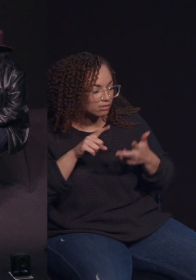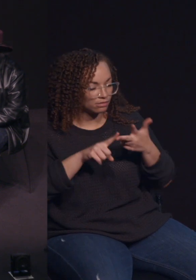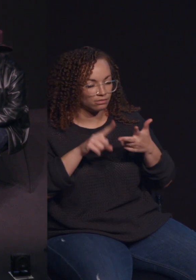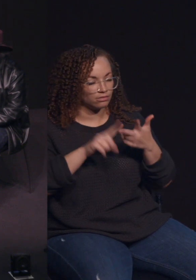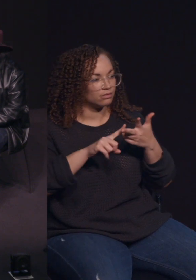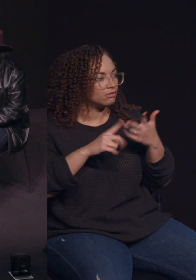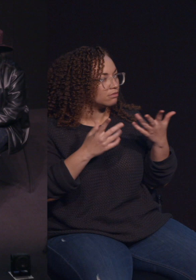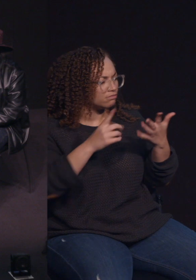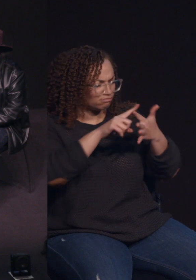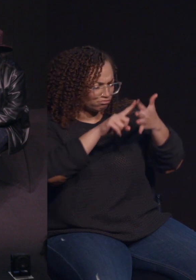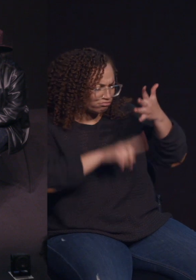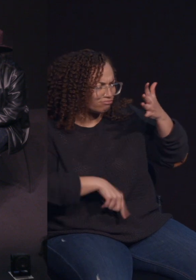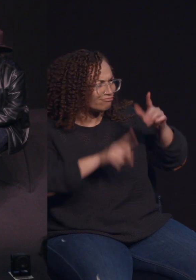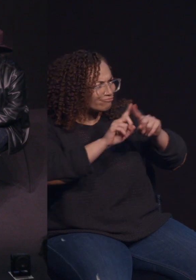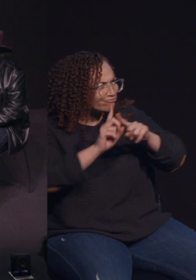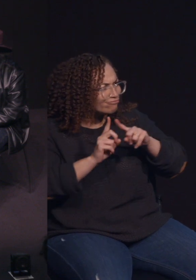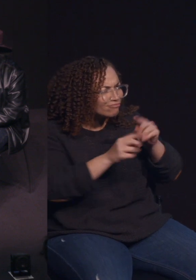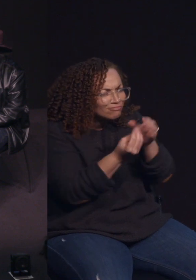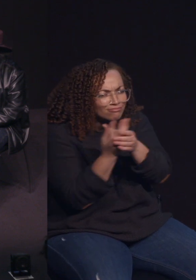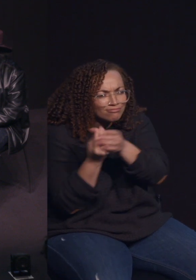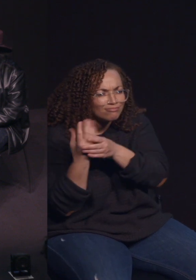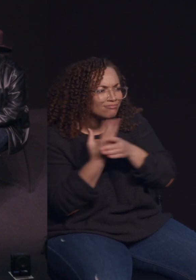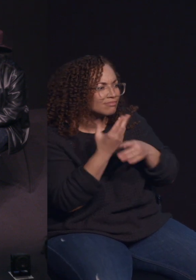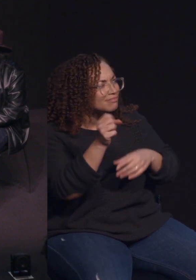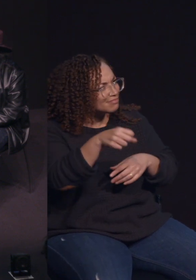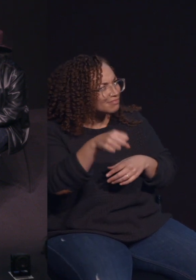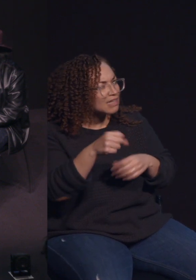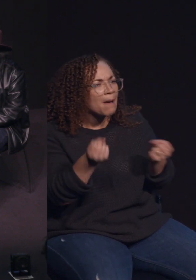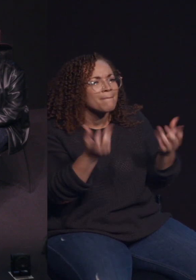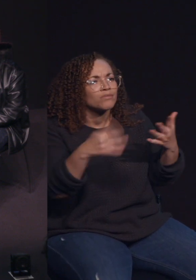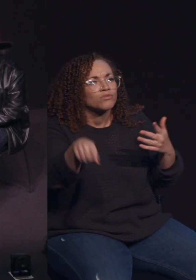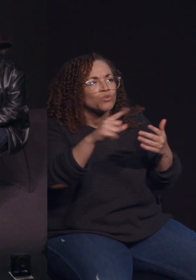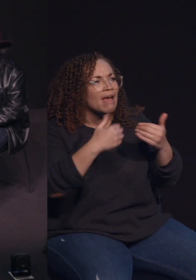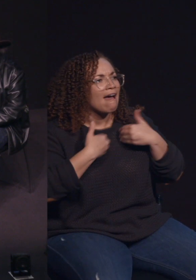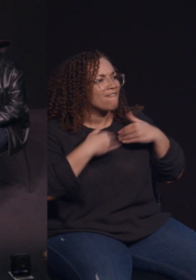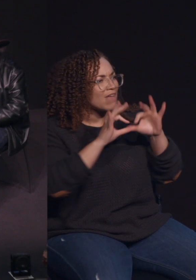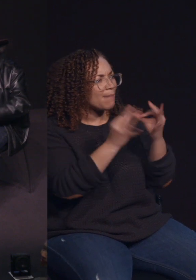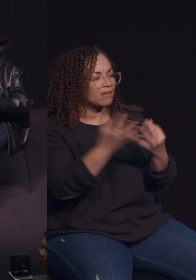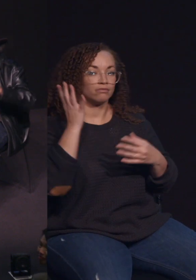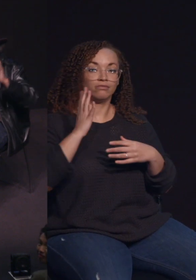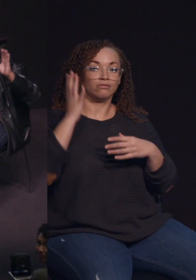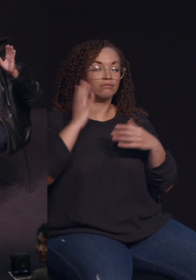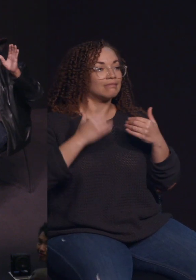how many people in the audience had families who had farms in rural areas?